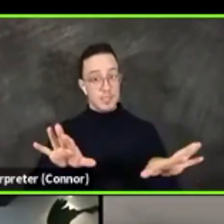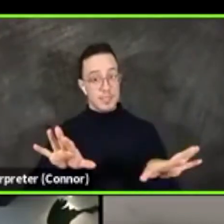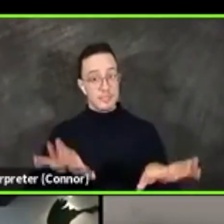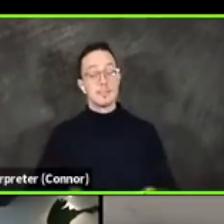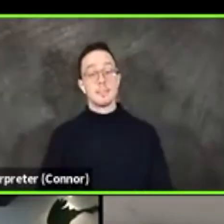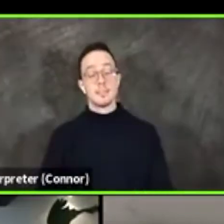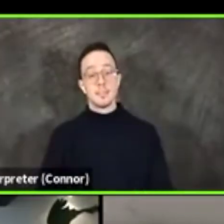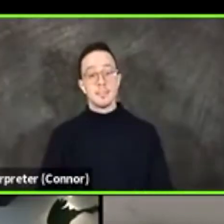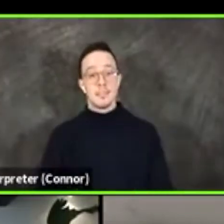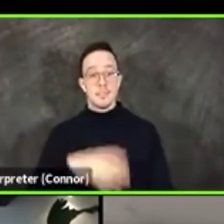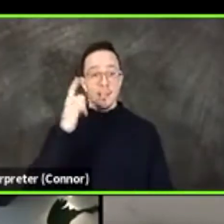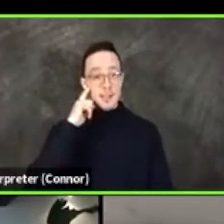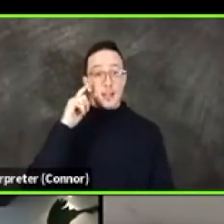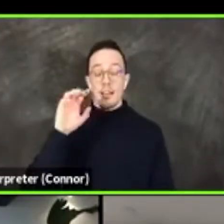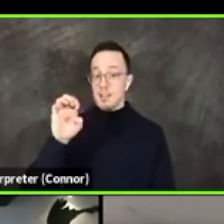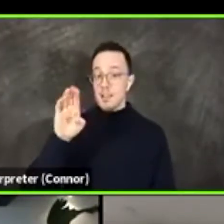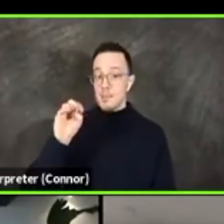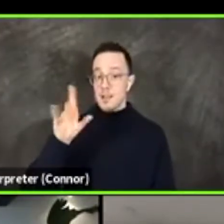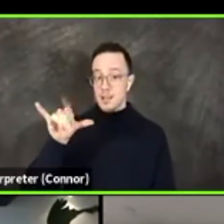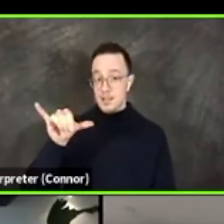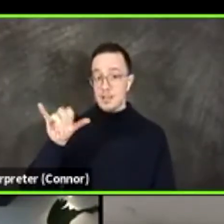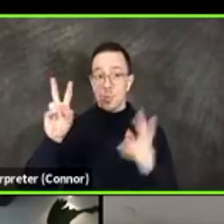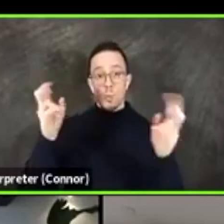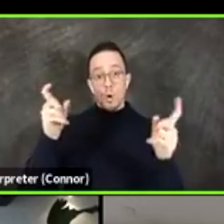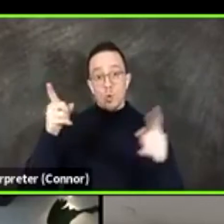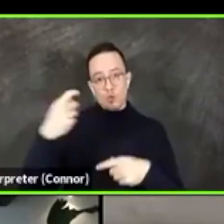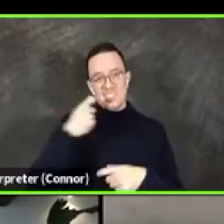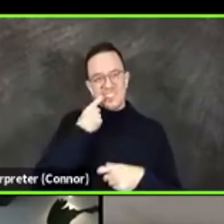EMILY, THAT QUOTE THAT YOU SHARED JUST NOW, IS SO PERTINENT TO THE